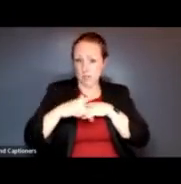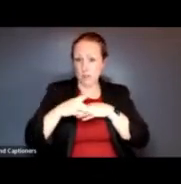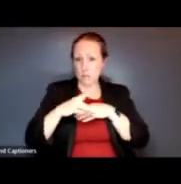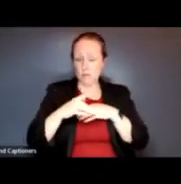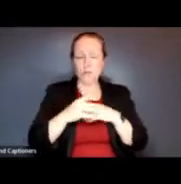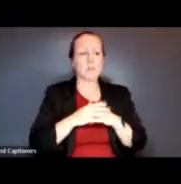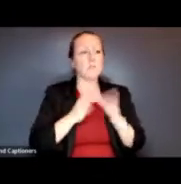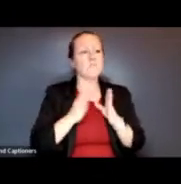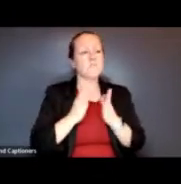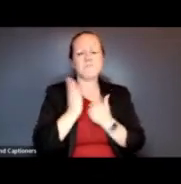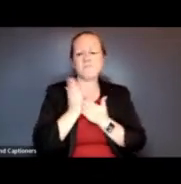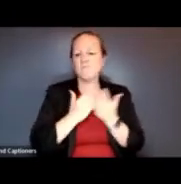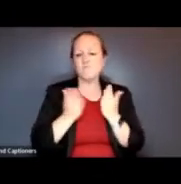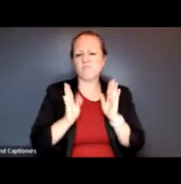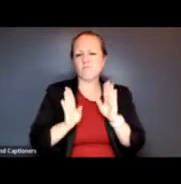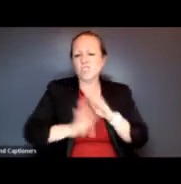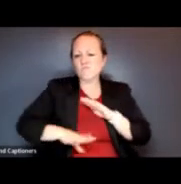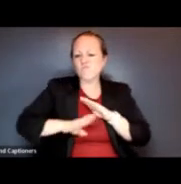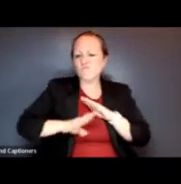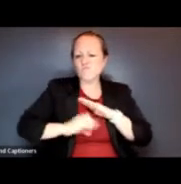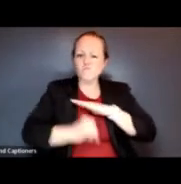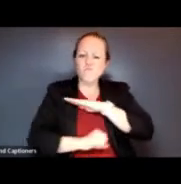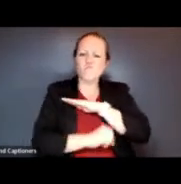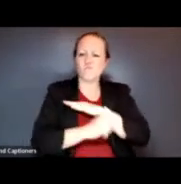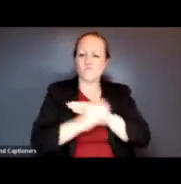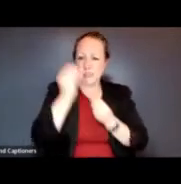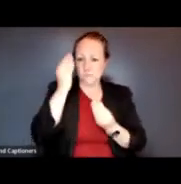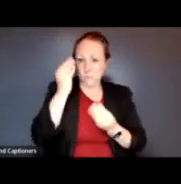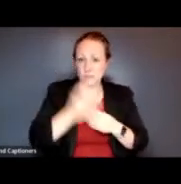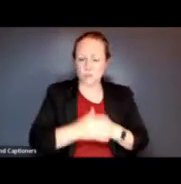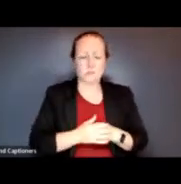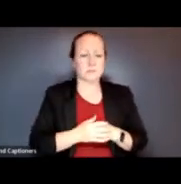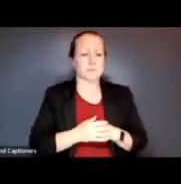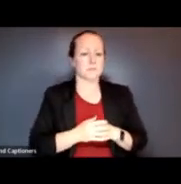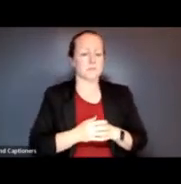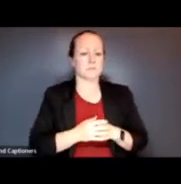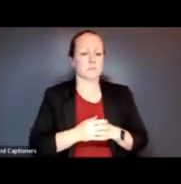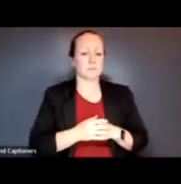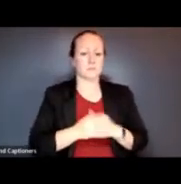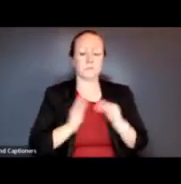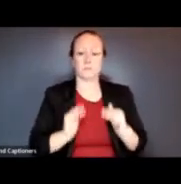information about fundamentals. So from there, there is an